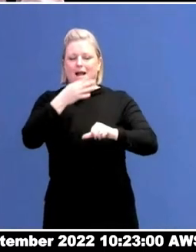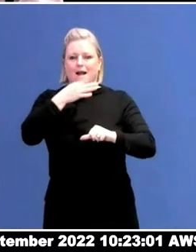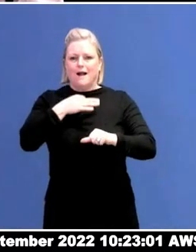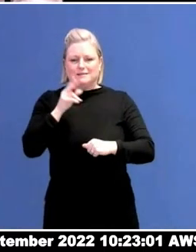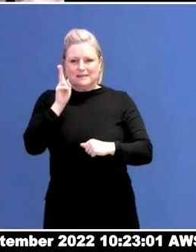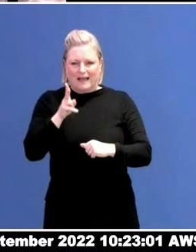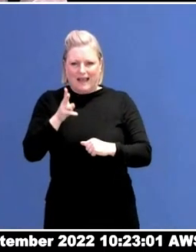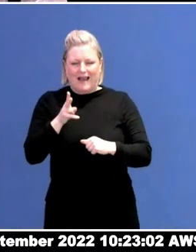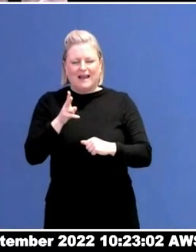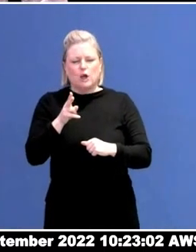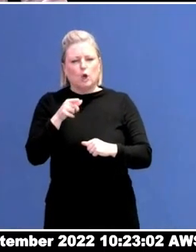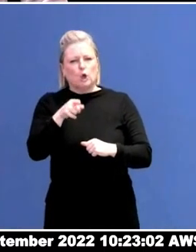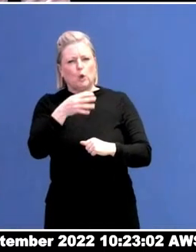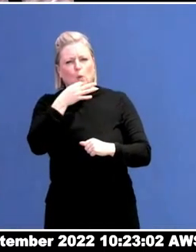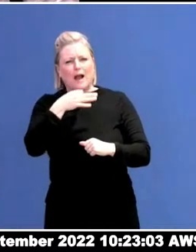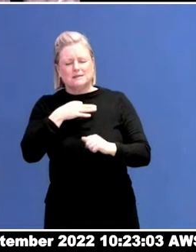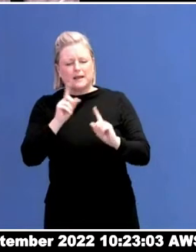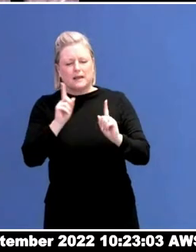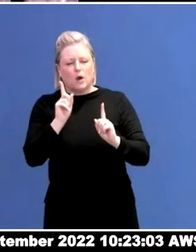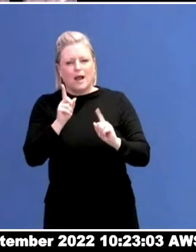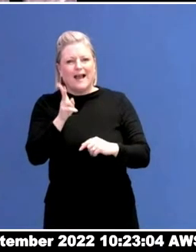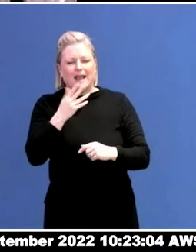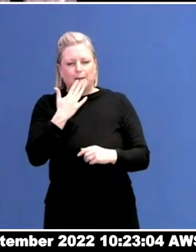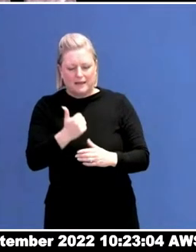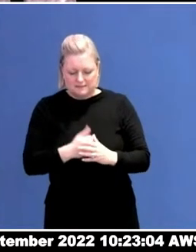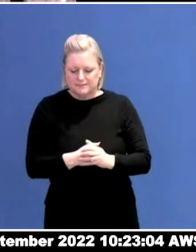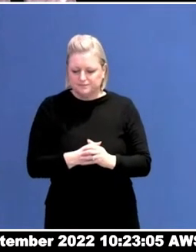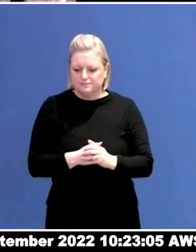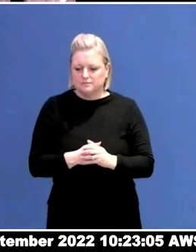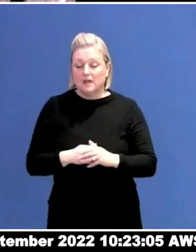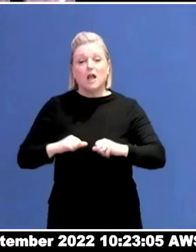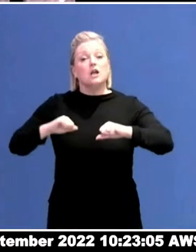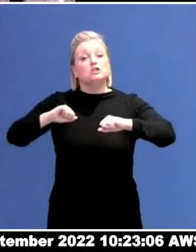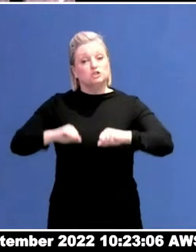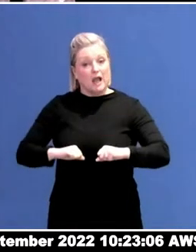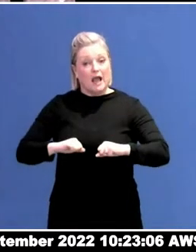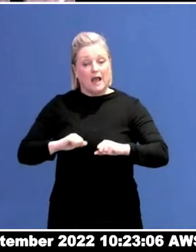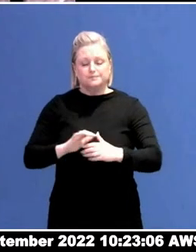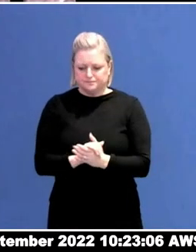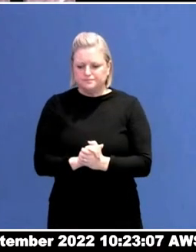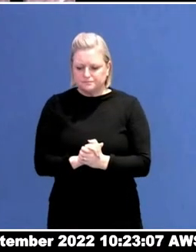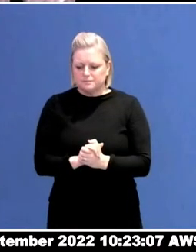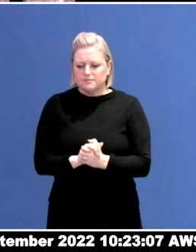The point that you were asking specifically? Yes. I'm asking you about what the police told you.